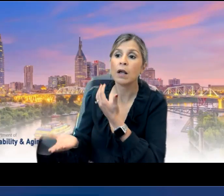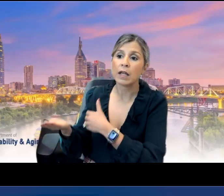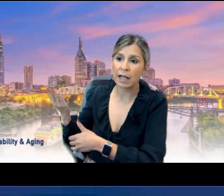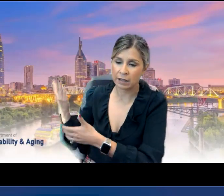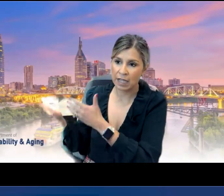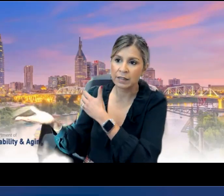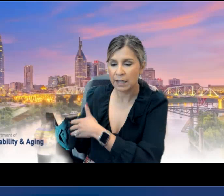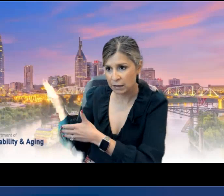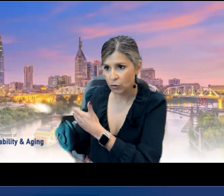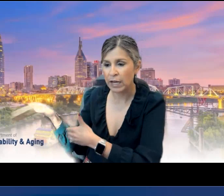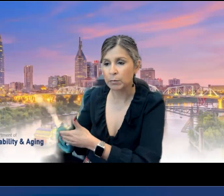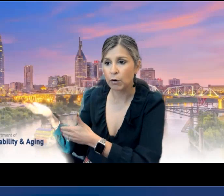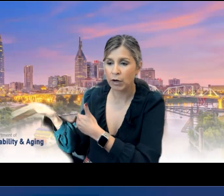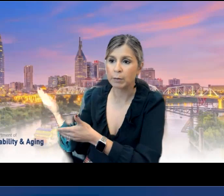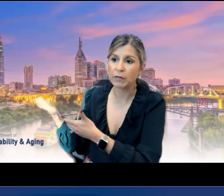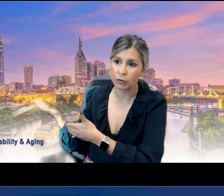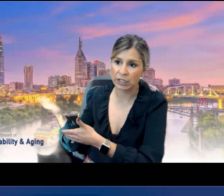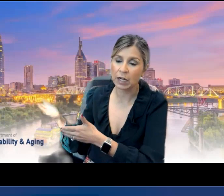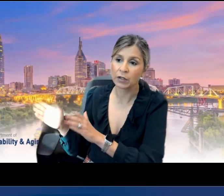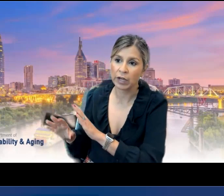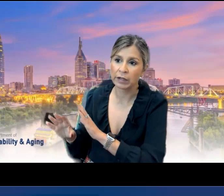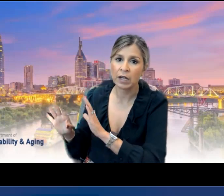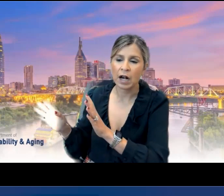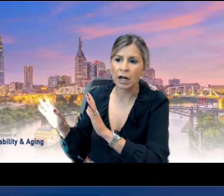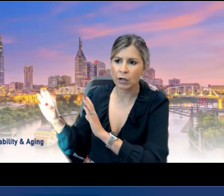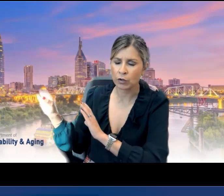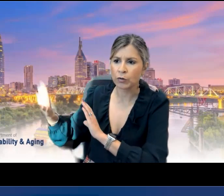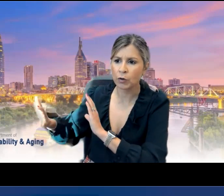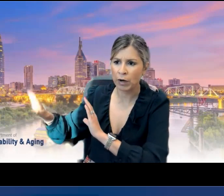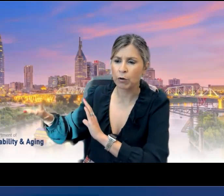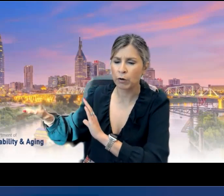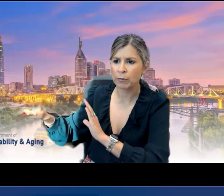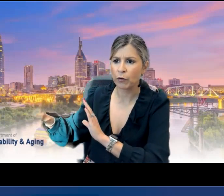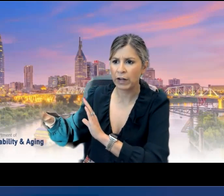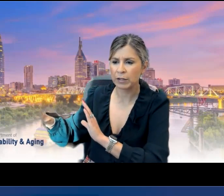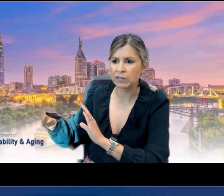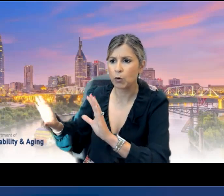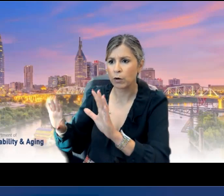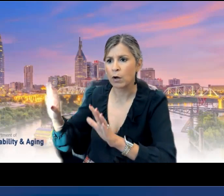000 a year and and then the grant program of 1300 or the grant program for family support.